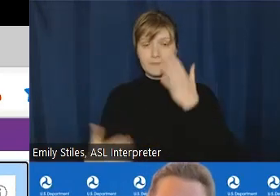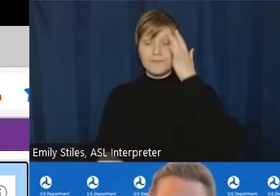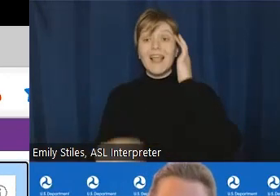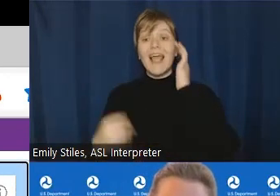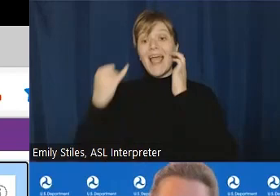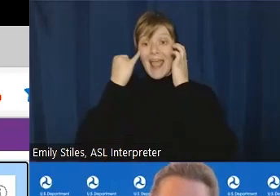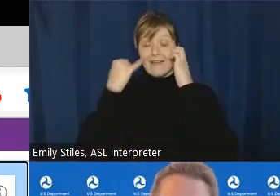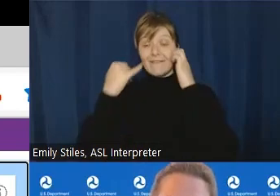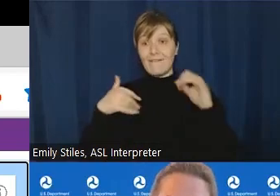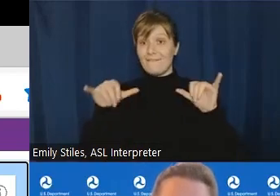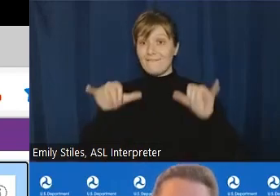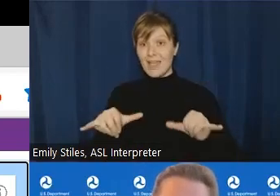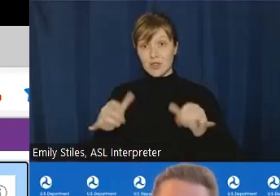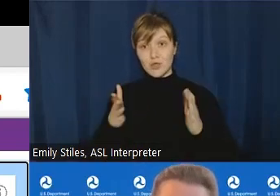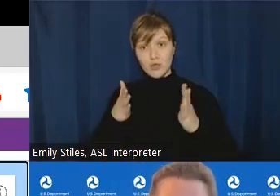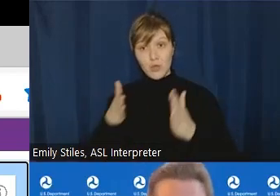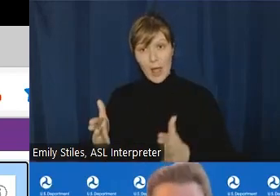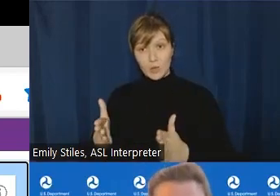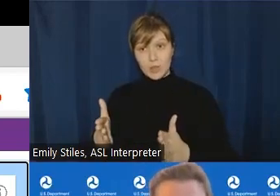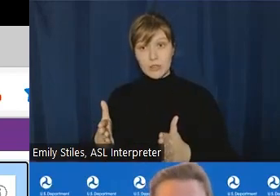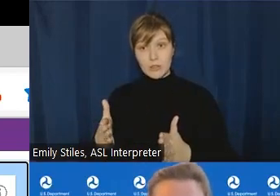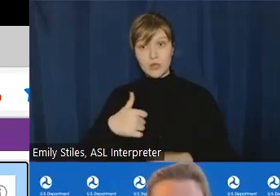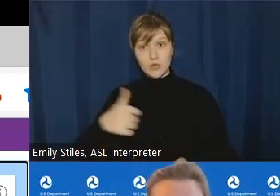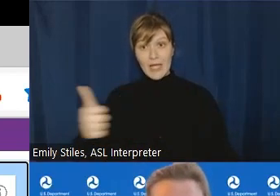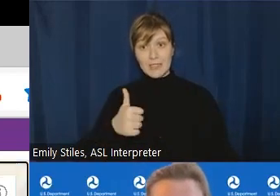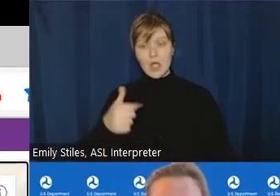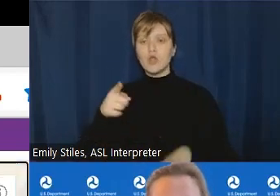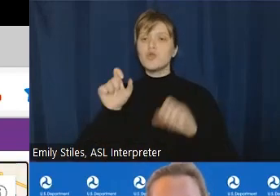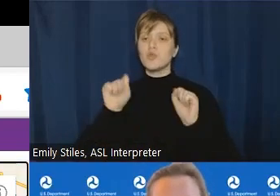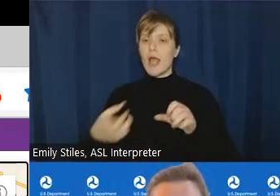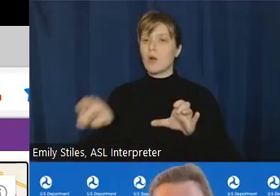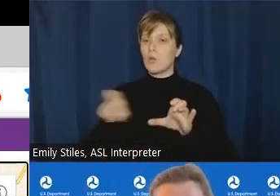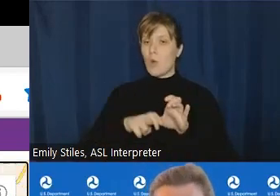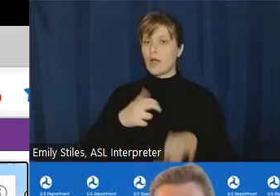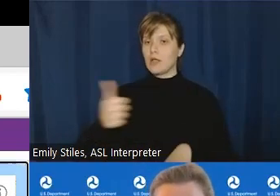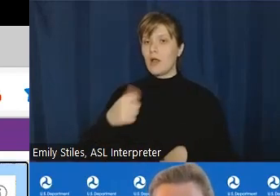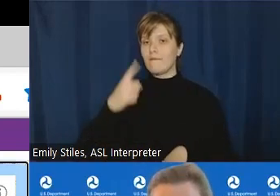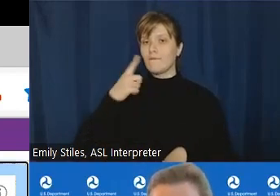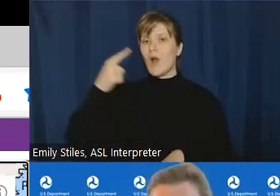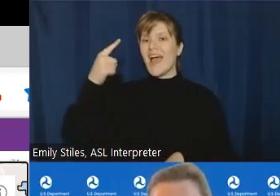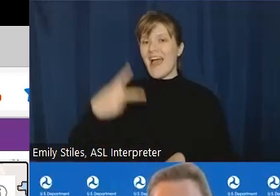in your area, you can ride it, if you have a Medicare card, for half the cost, half fare.